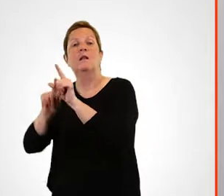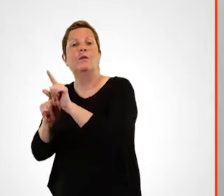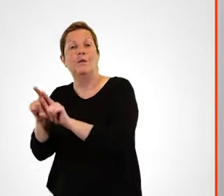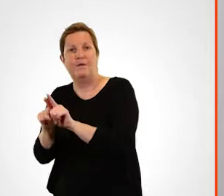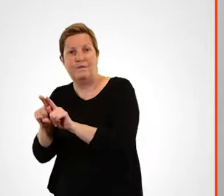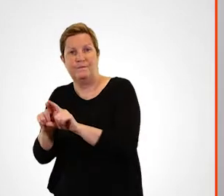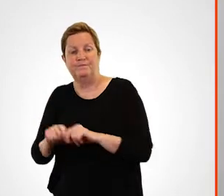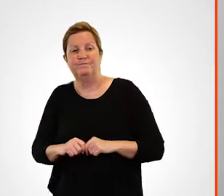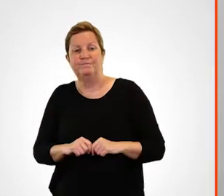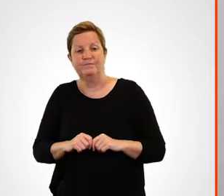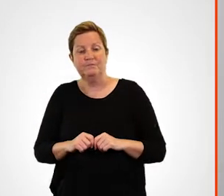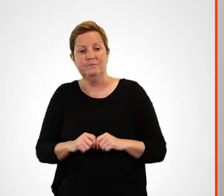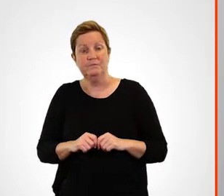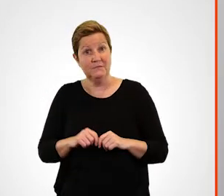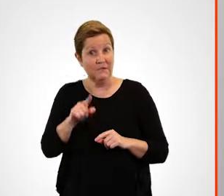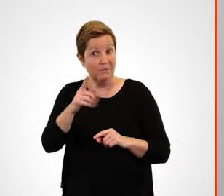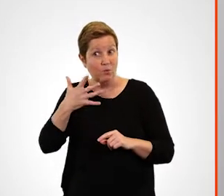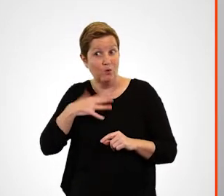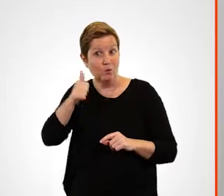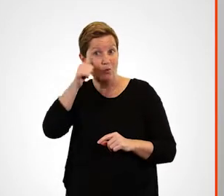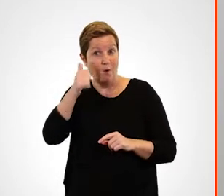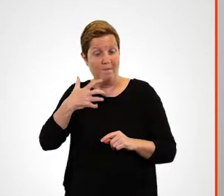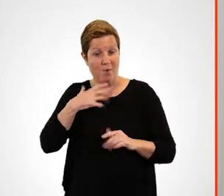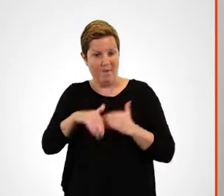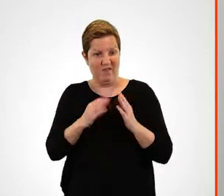Actually if you're interested in learning more details about this age range,